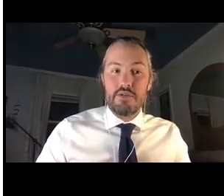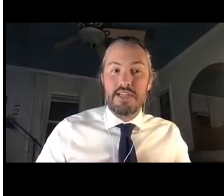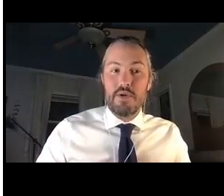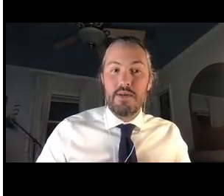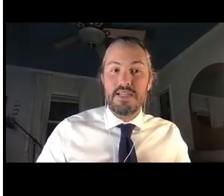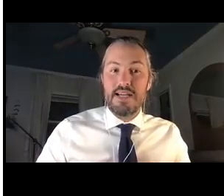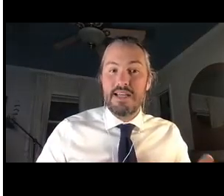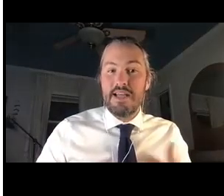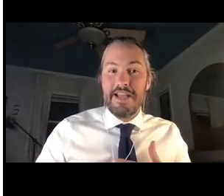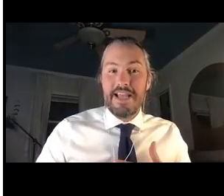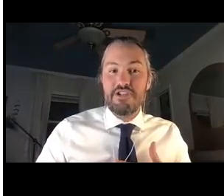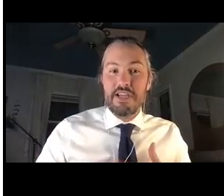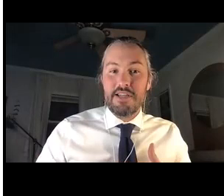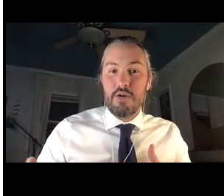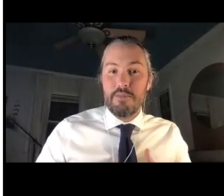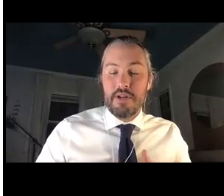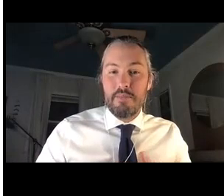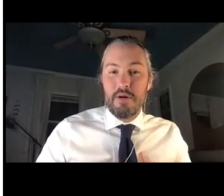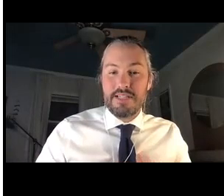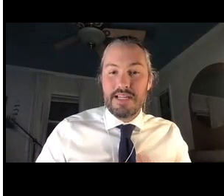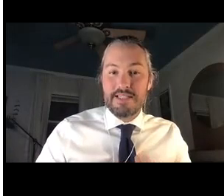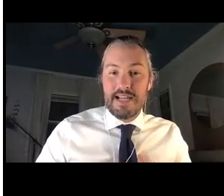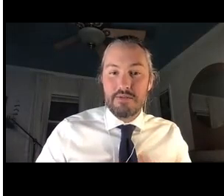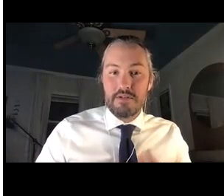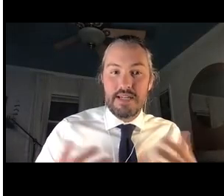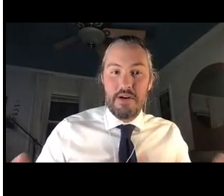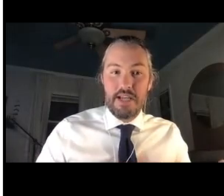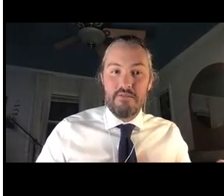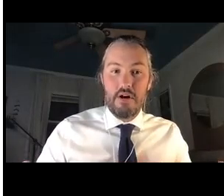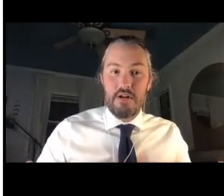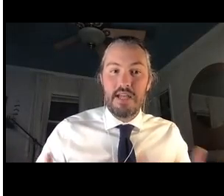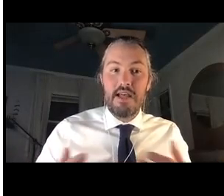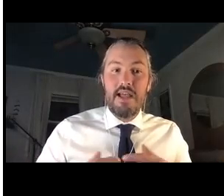Assembly website, engaging in local community politics and councils and how to get involved,